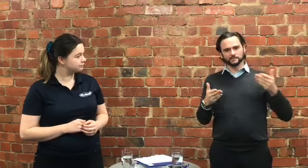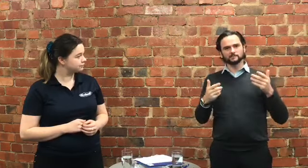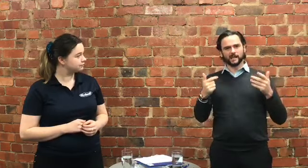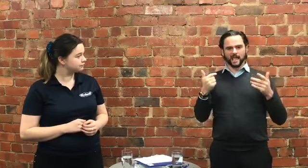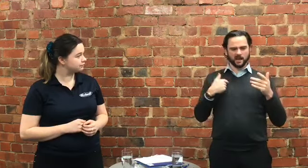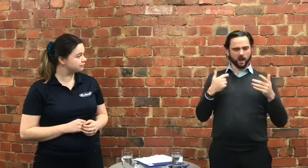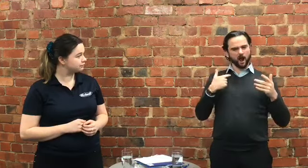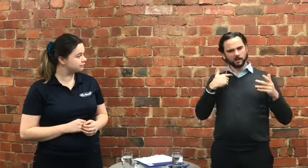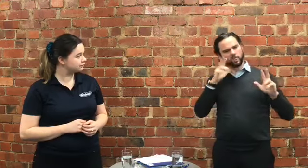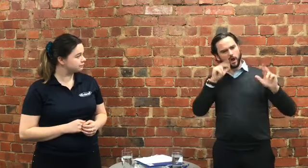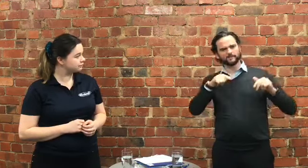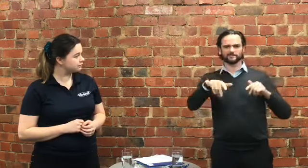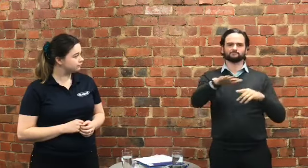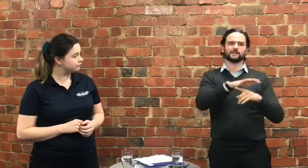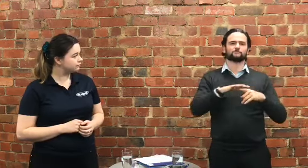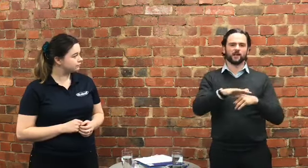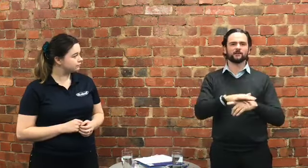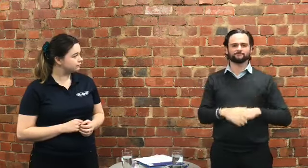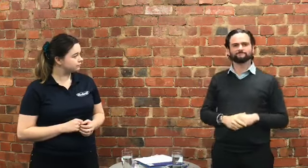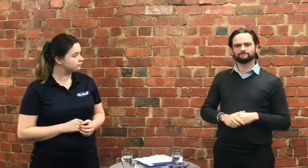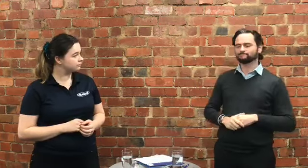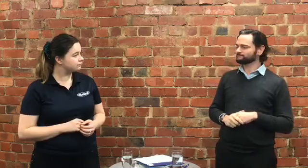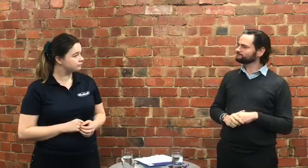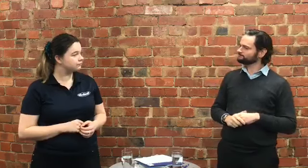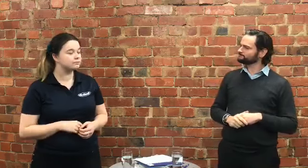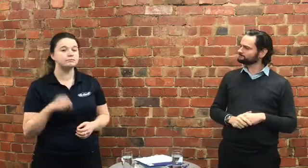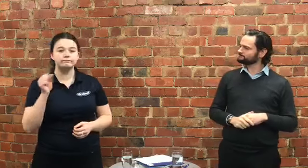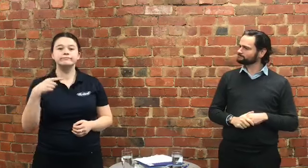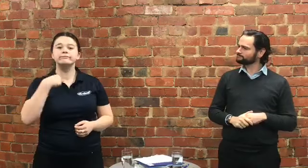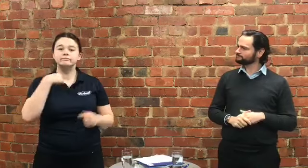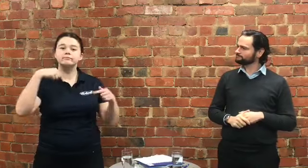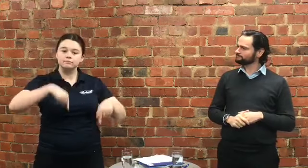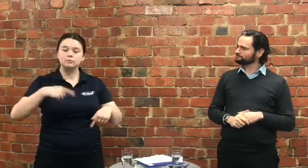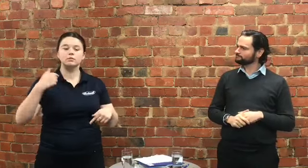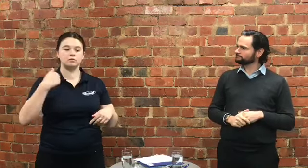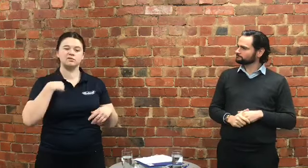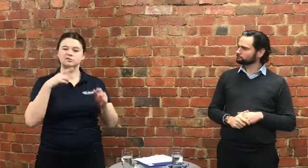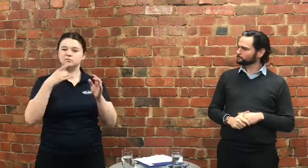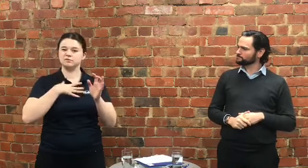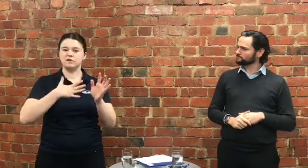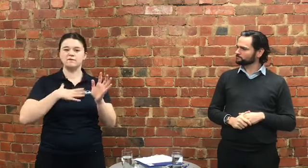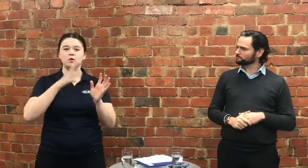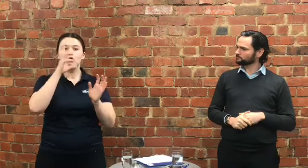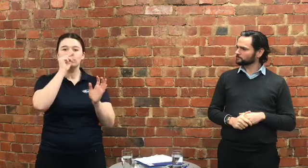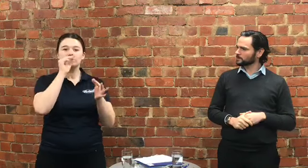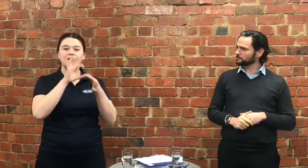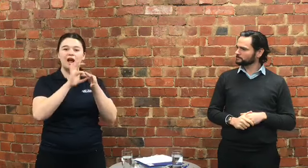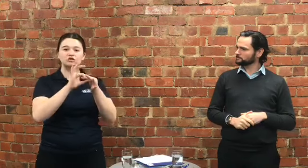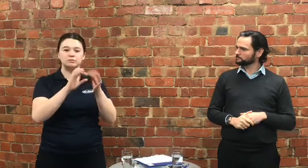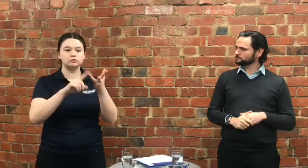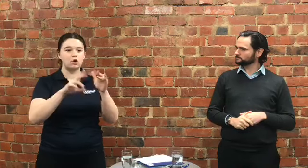And that's supporting a range of services. That's what I look after. Okay, so I'm here this evening